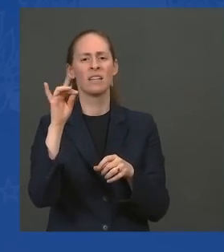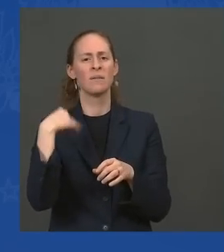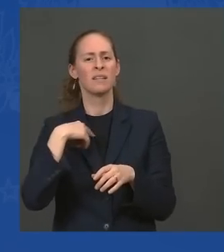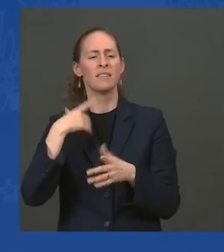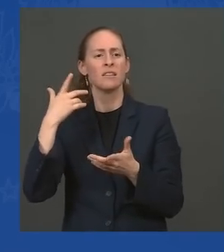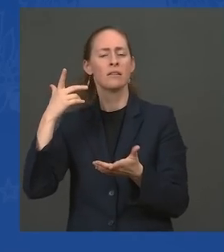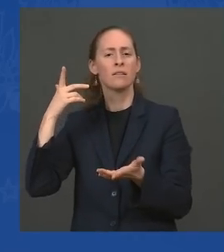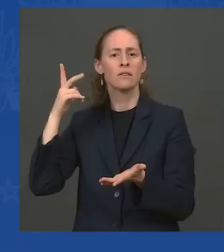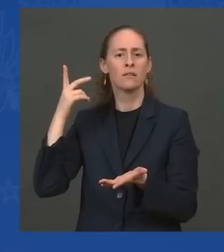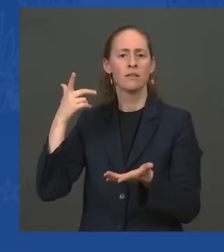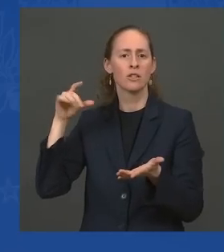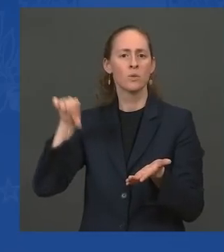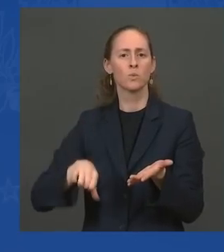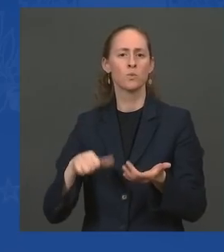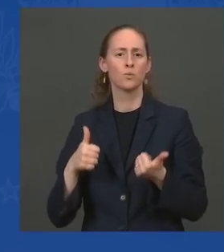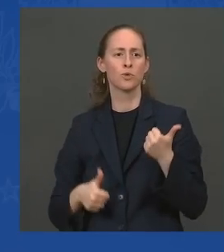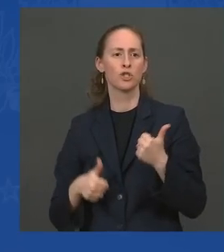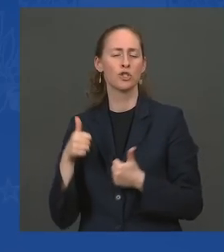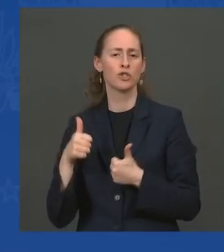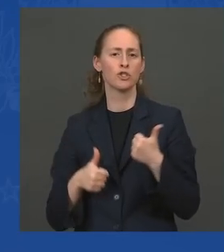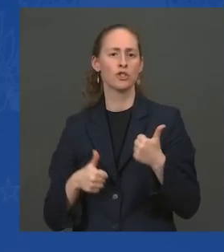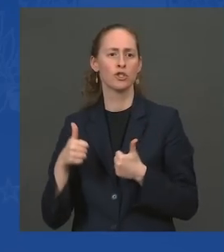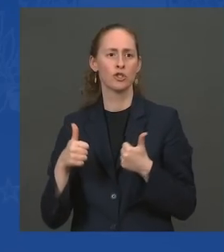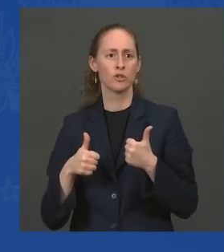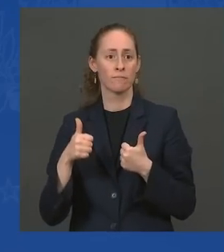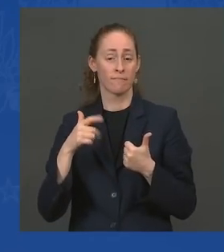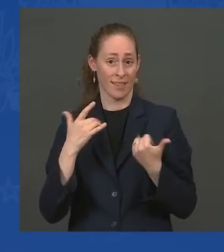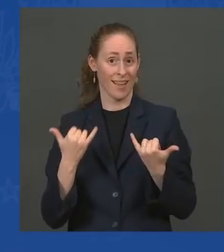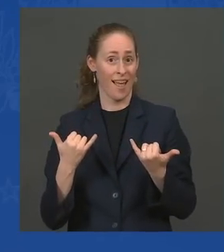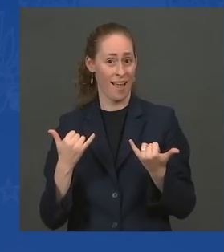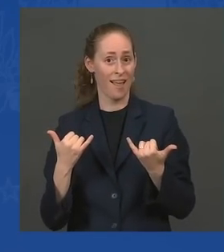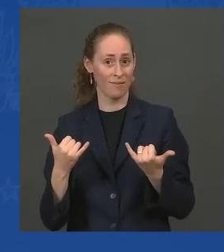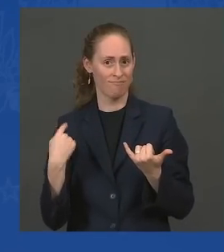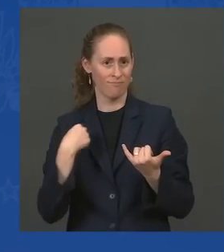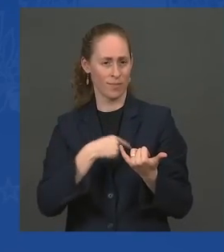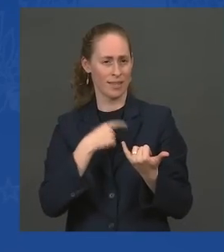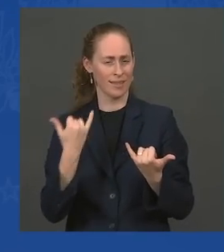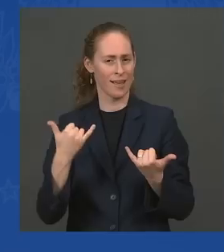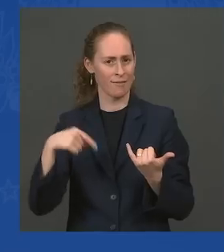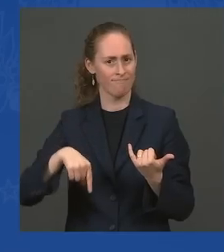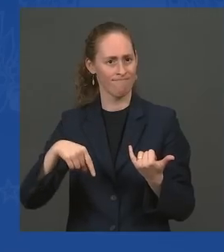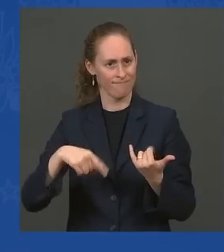All the pieces on the globe are changing. But we've got to get back in the game, folks.